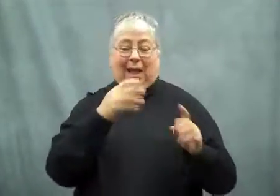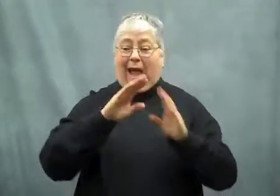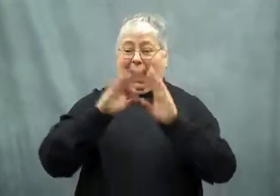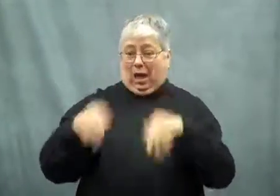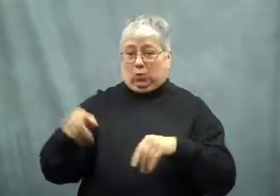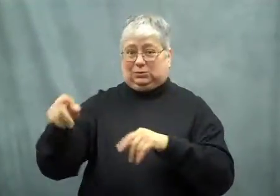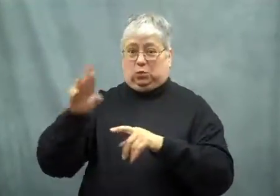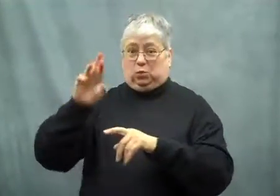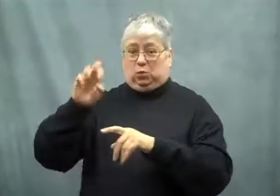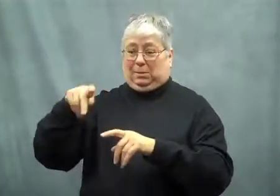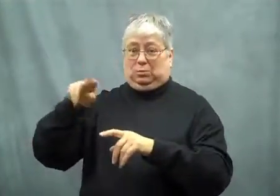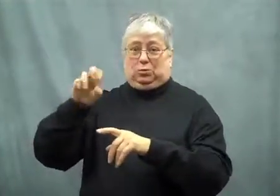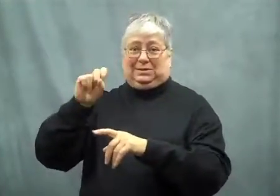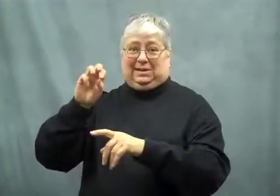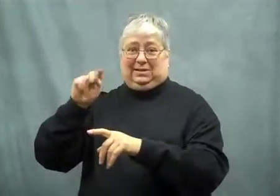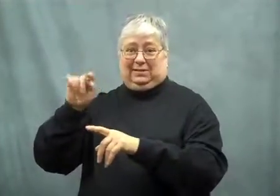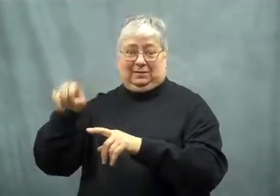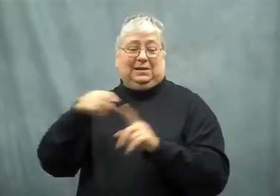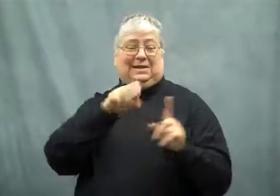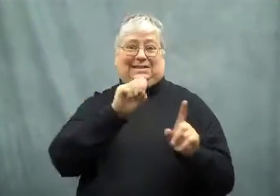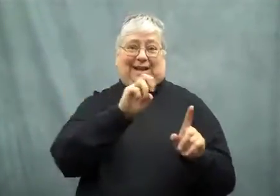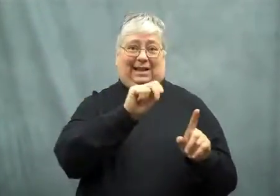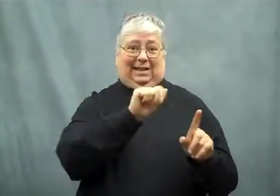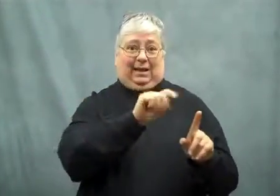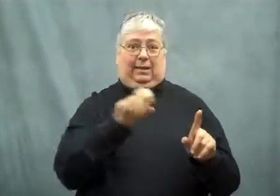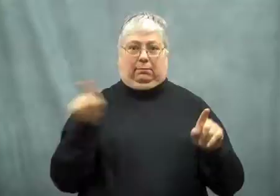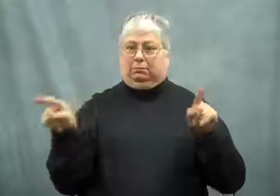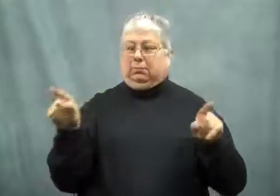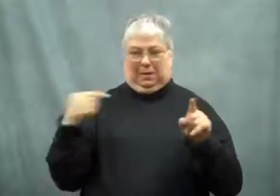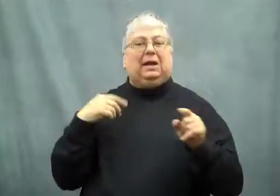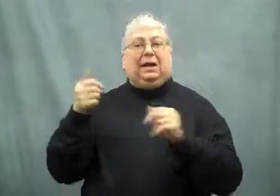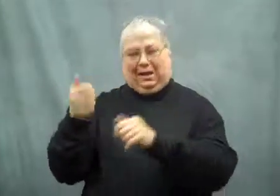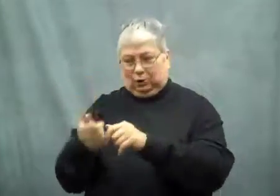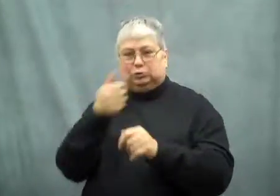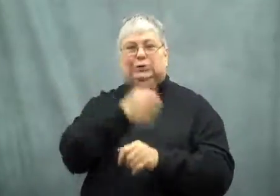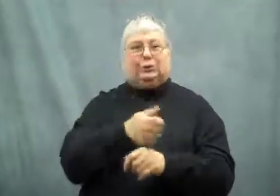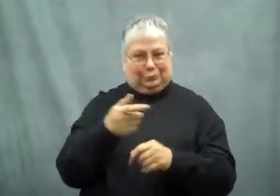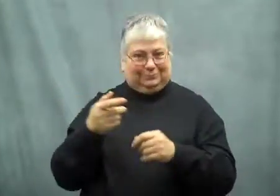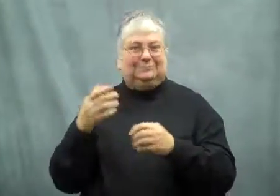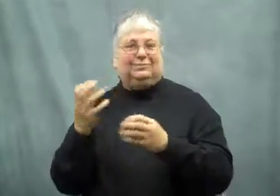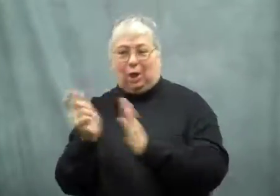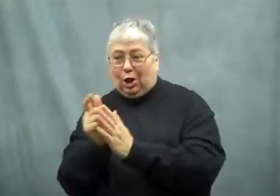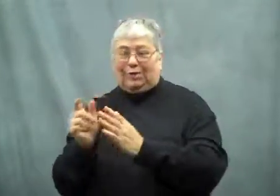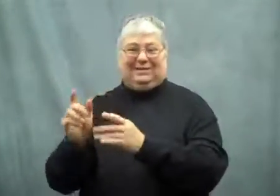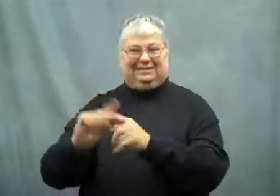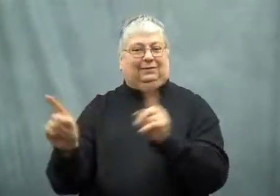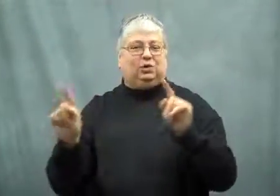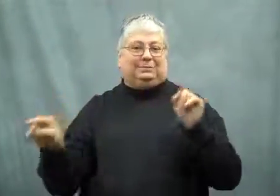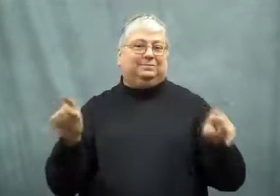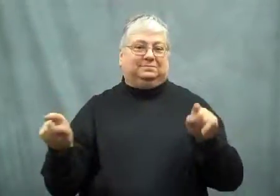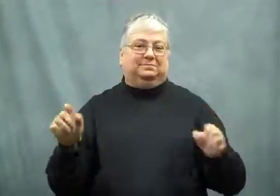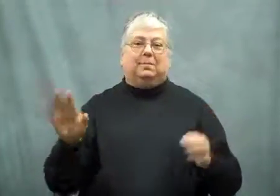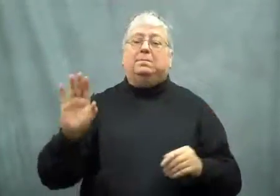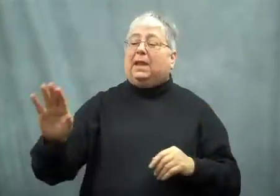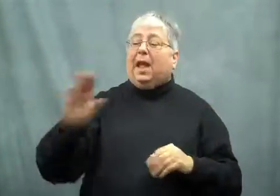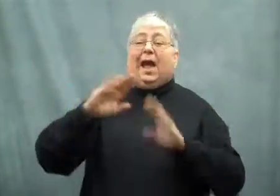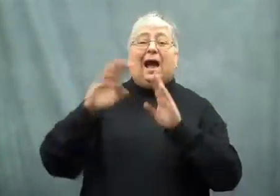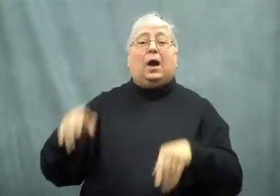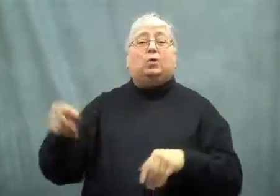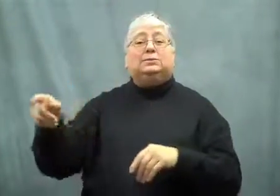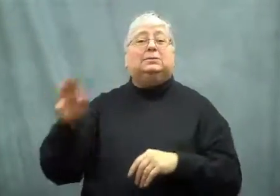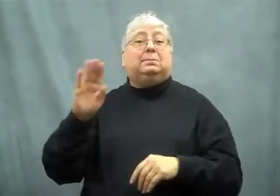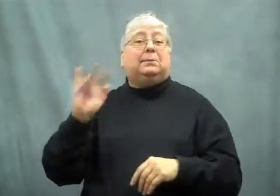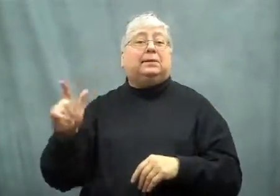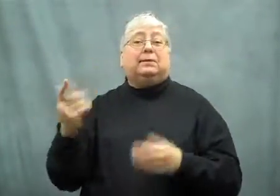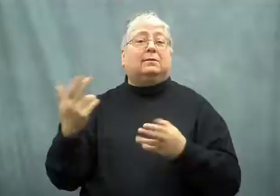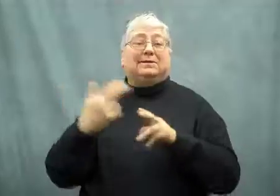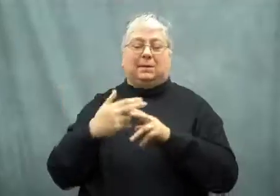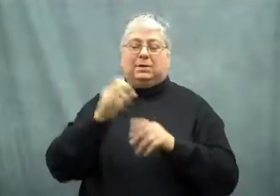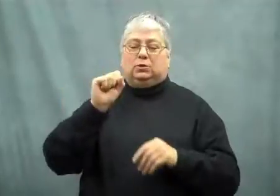The House and the Senate each have their own version of the legislation.